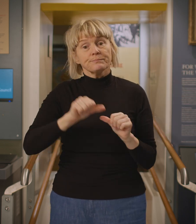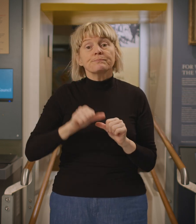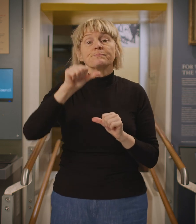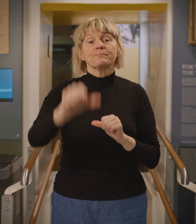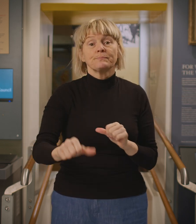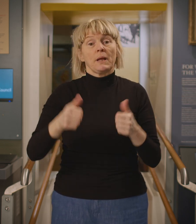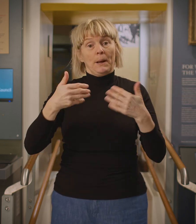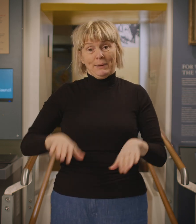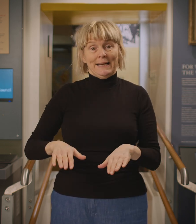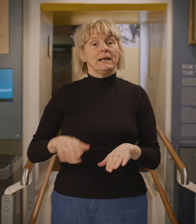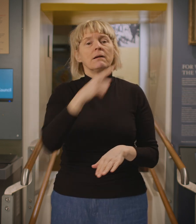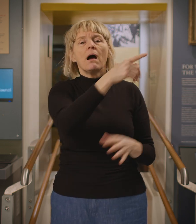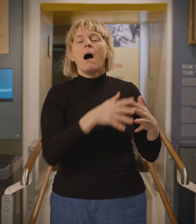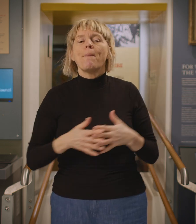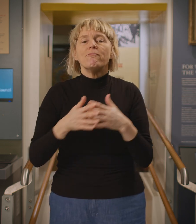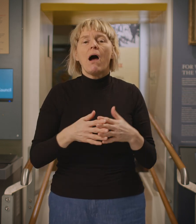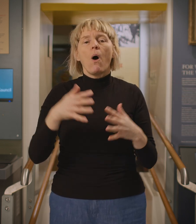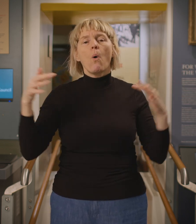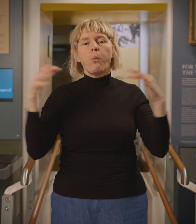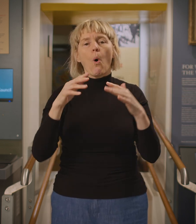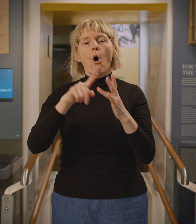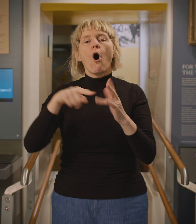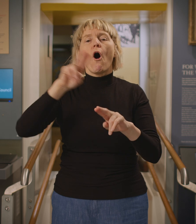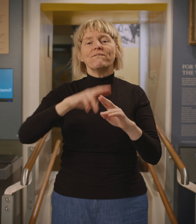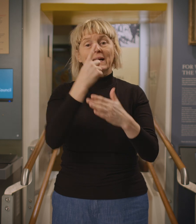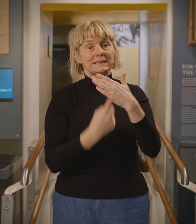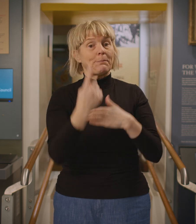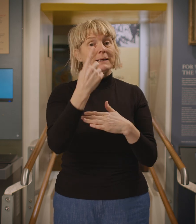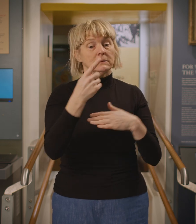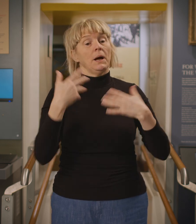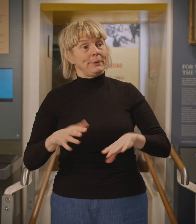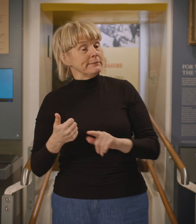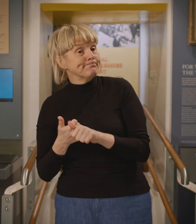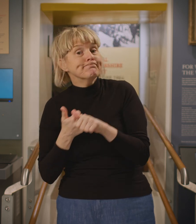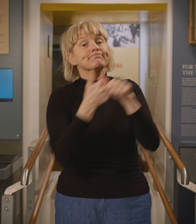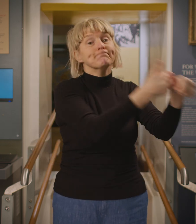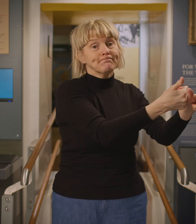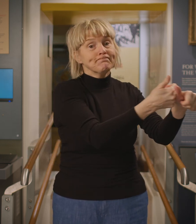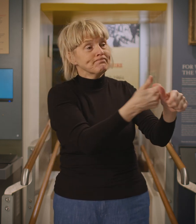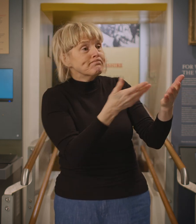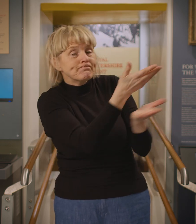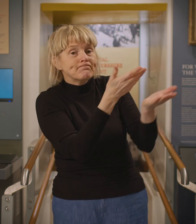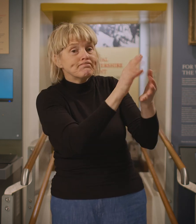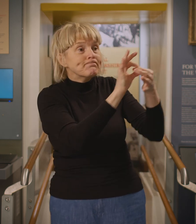Their next major campaign was the American War of Independence